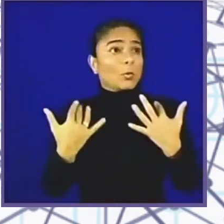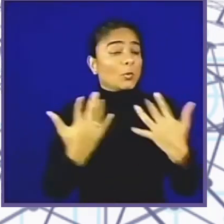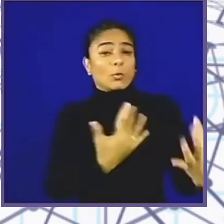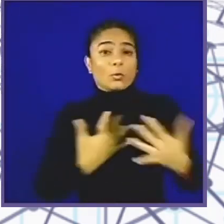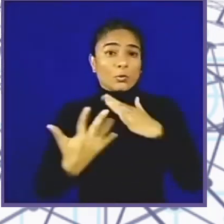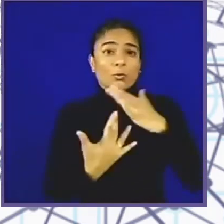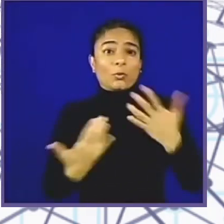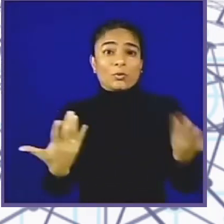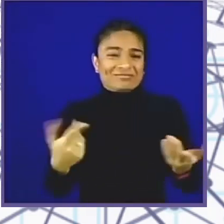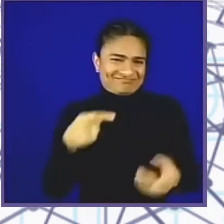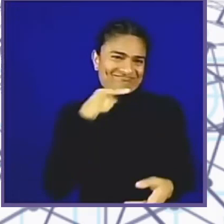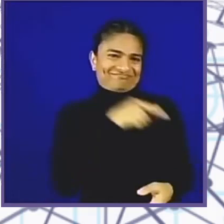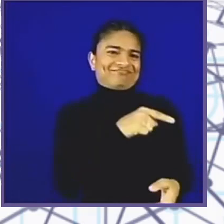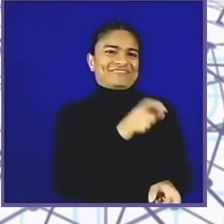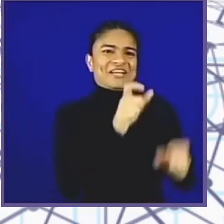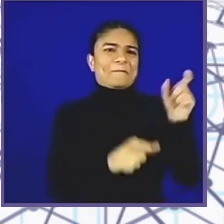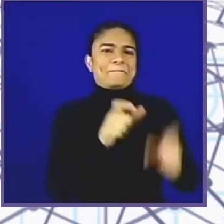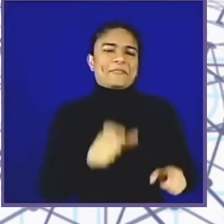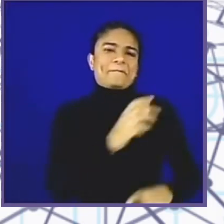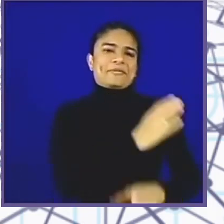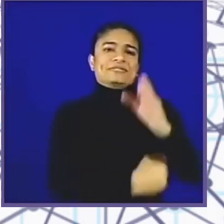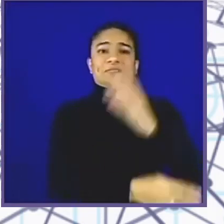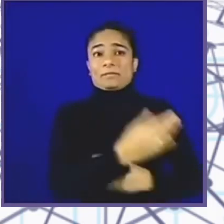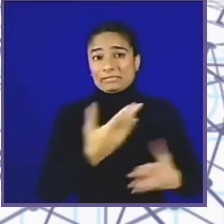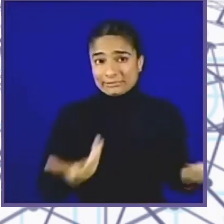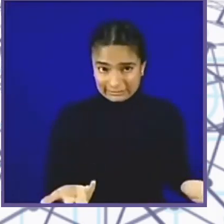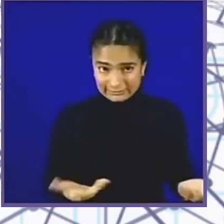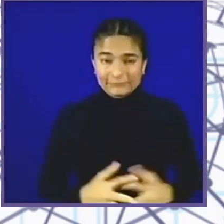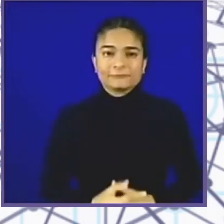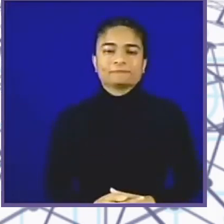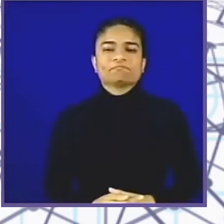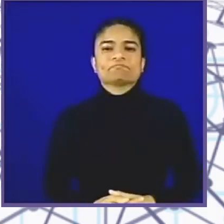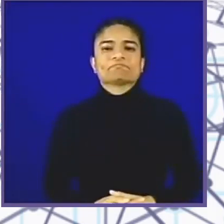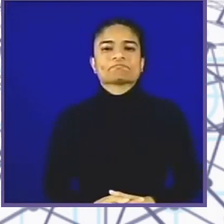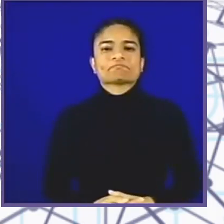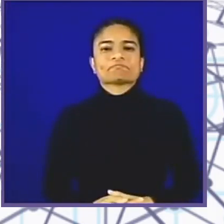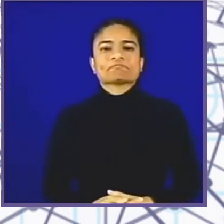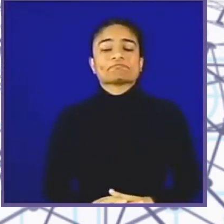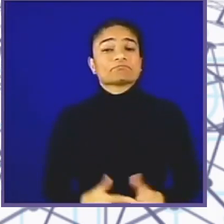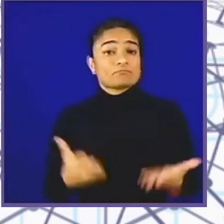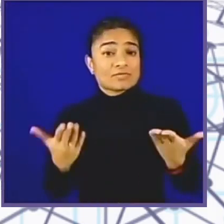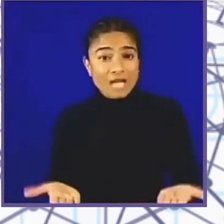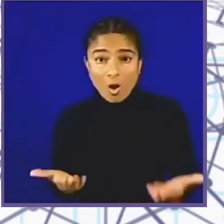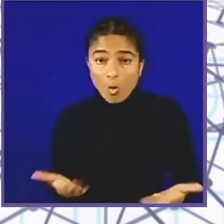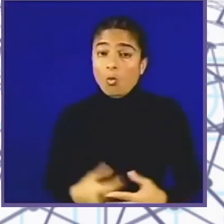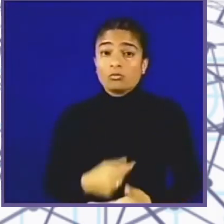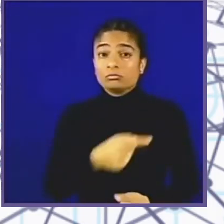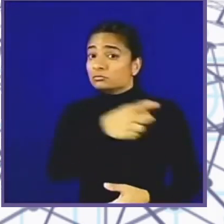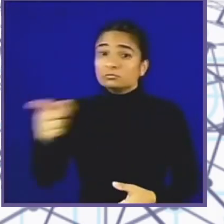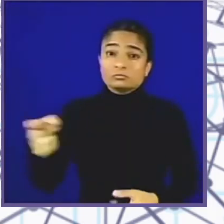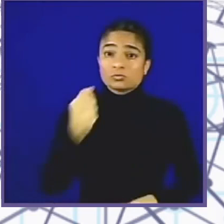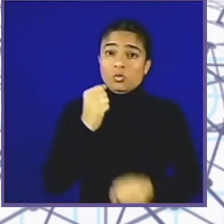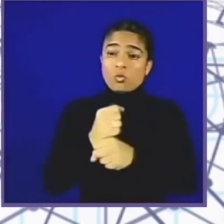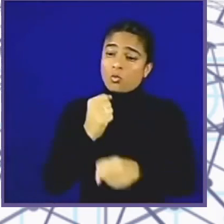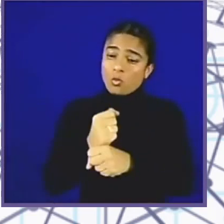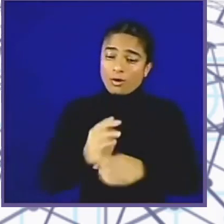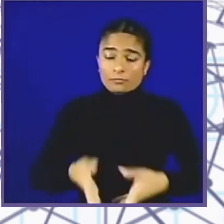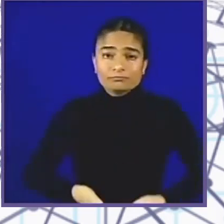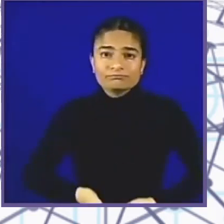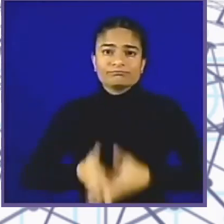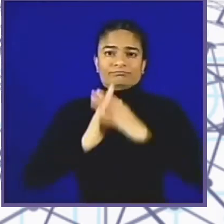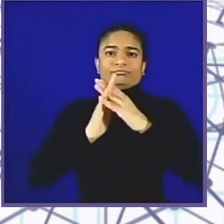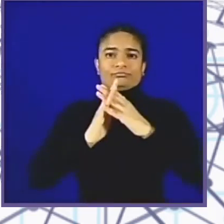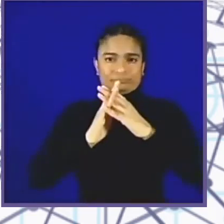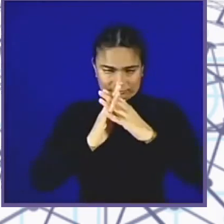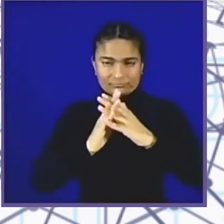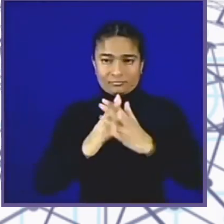especially those in assistive technology, are at this point in time disrupting thinking and